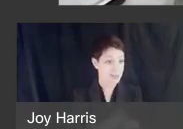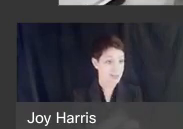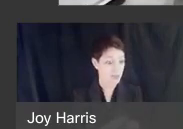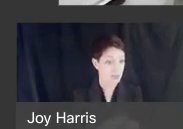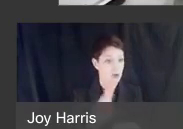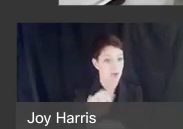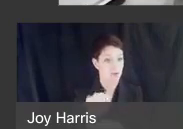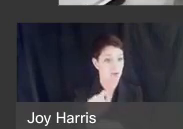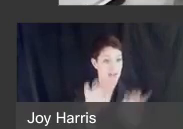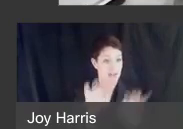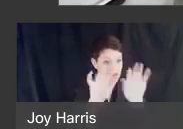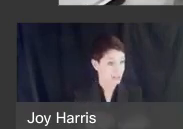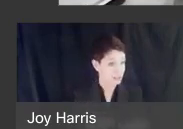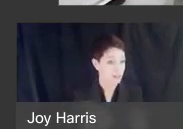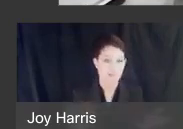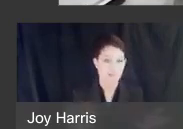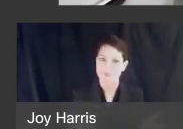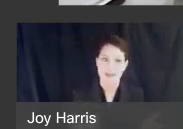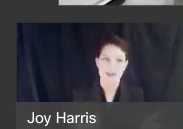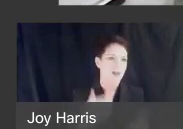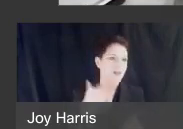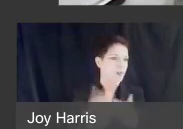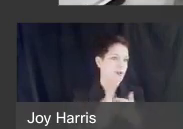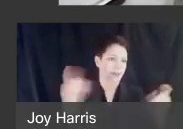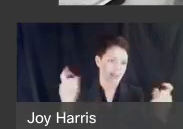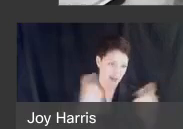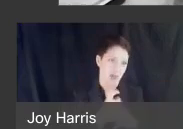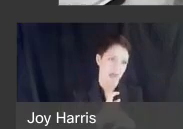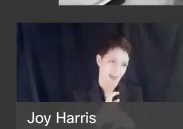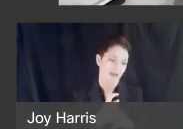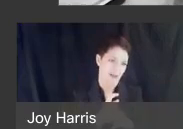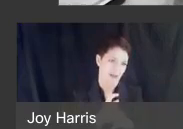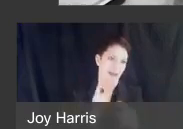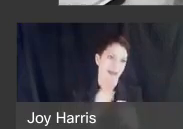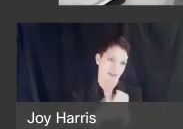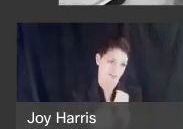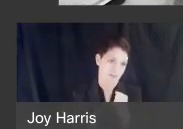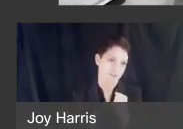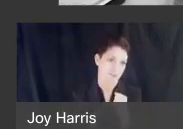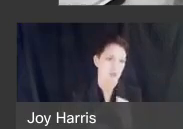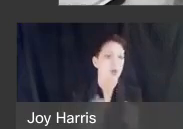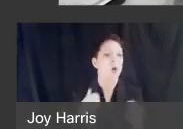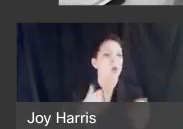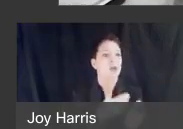It's a complicated process to some extent, so we just want to urge every individual and every